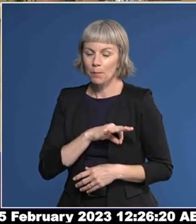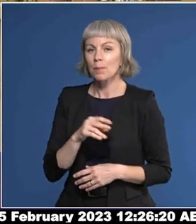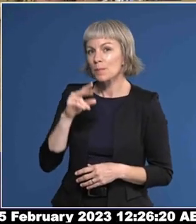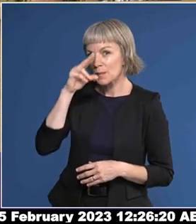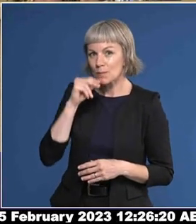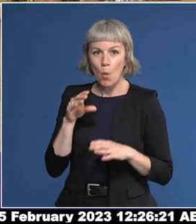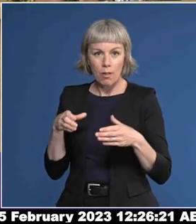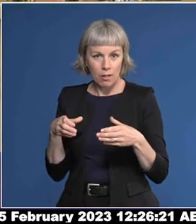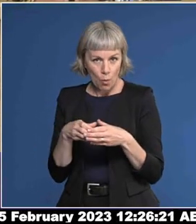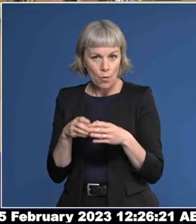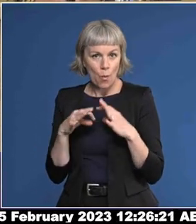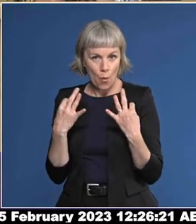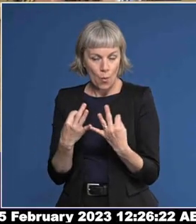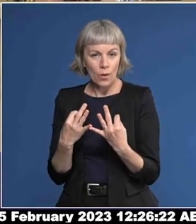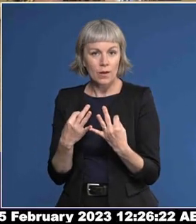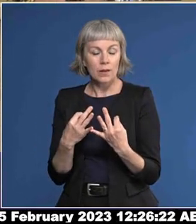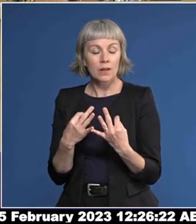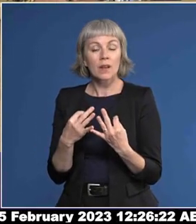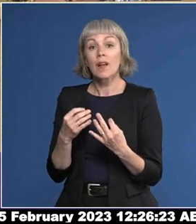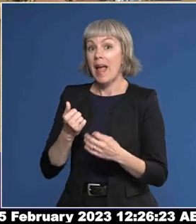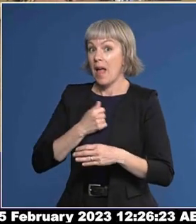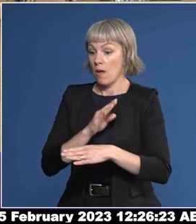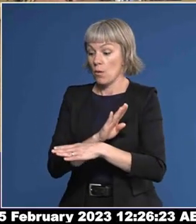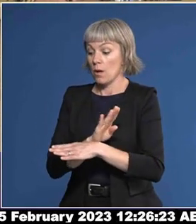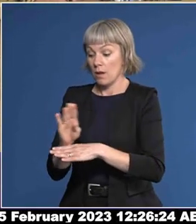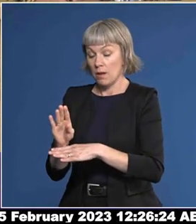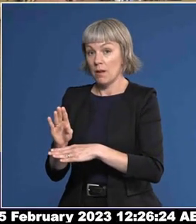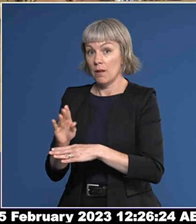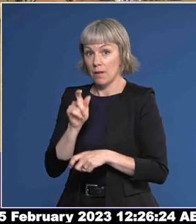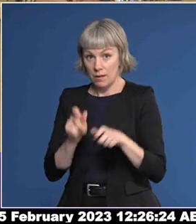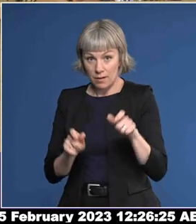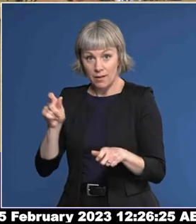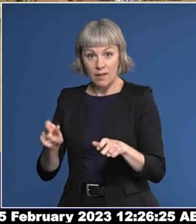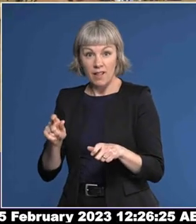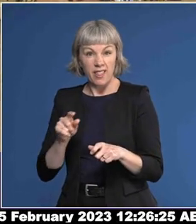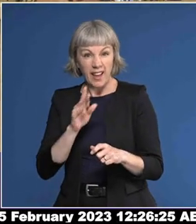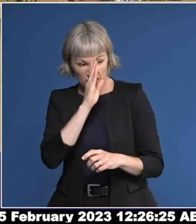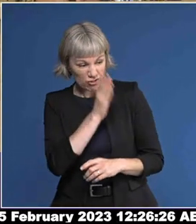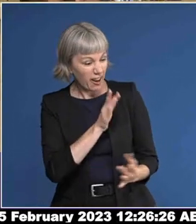have that direct contact in their paid roles, for example, outside of the board, to